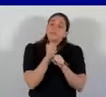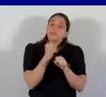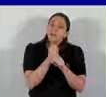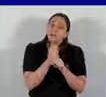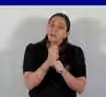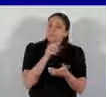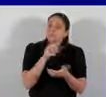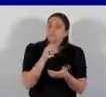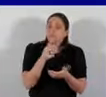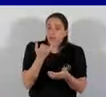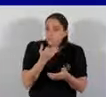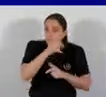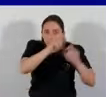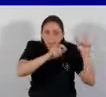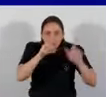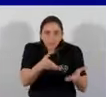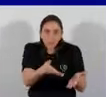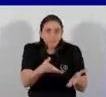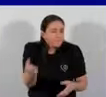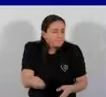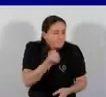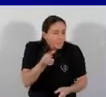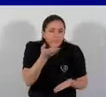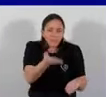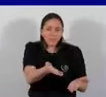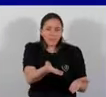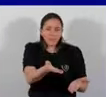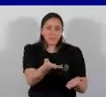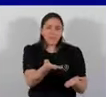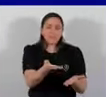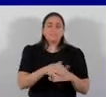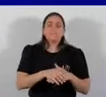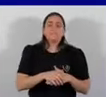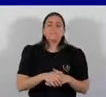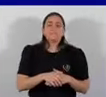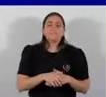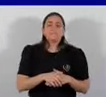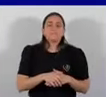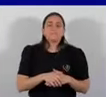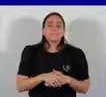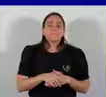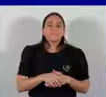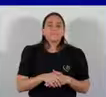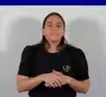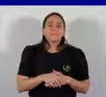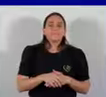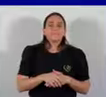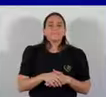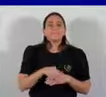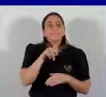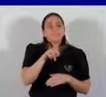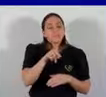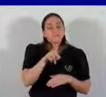Because what was done there was To separate families and children